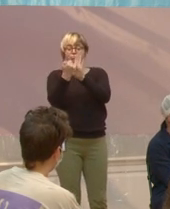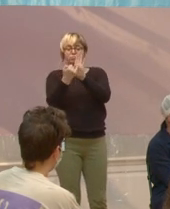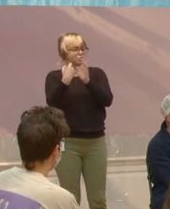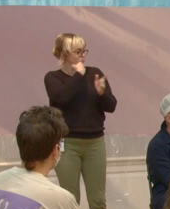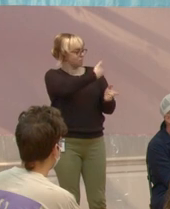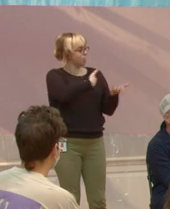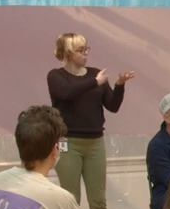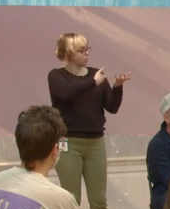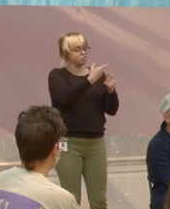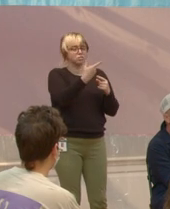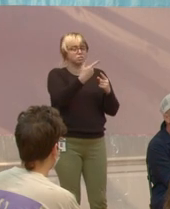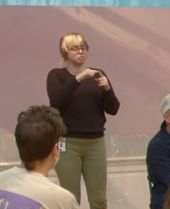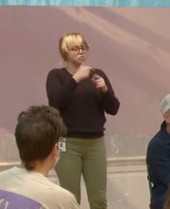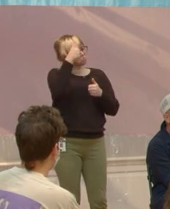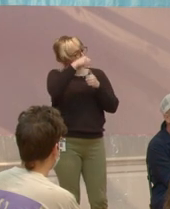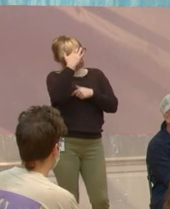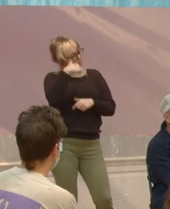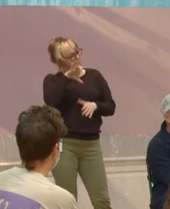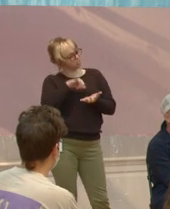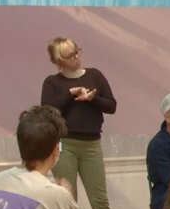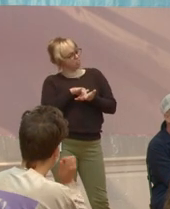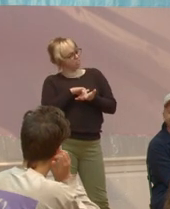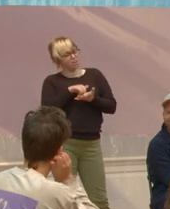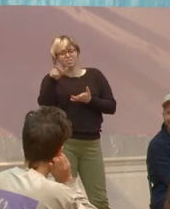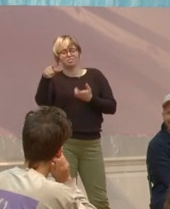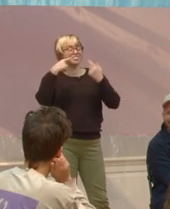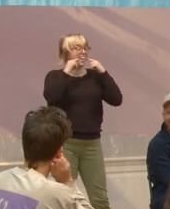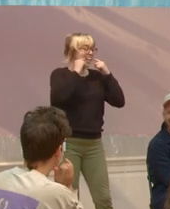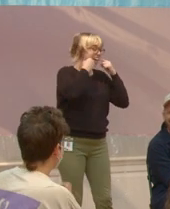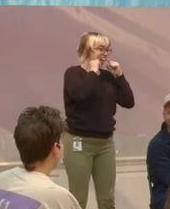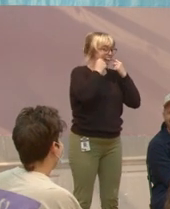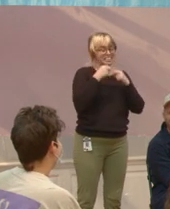morning, we're trying to remember why we did that. And